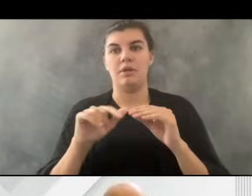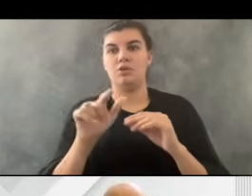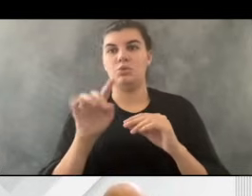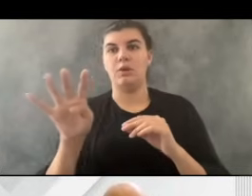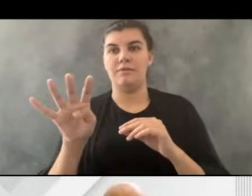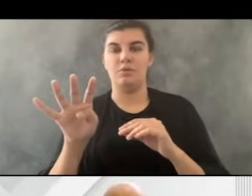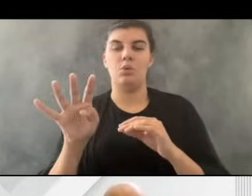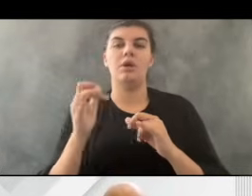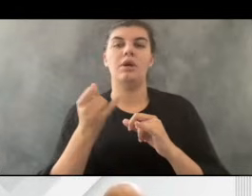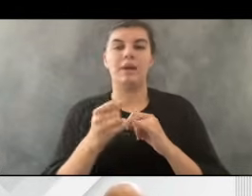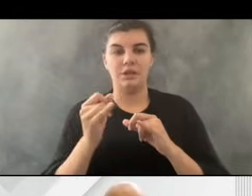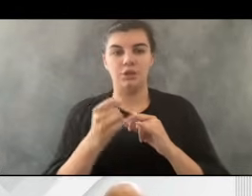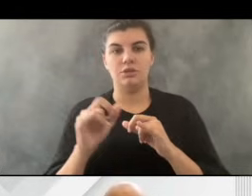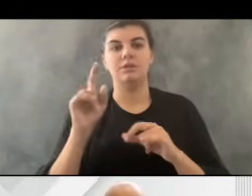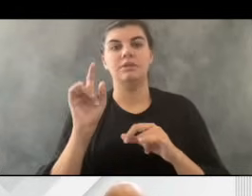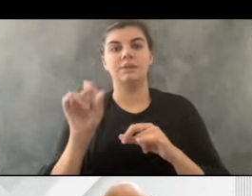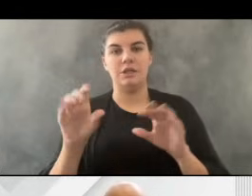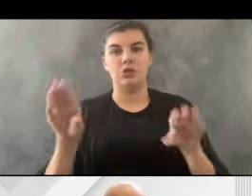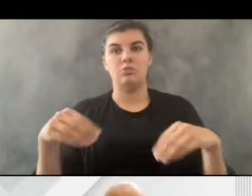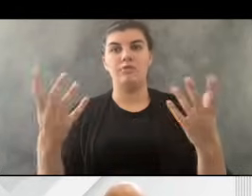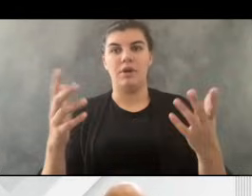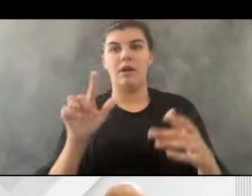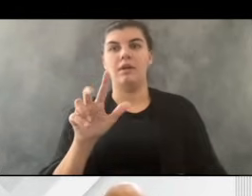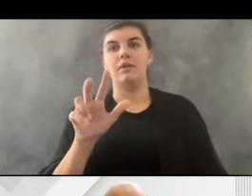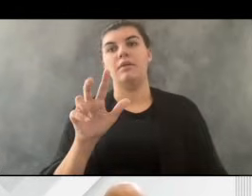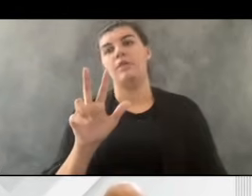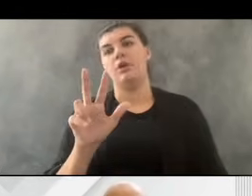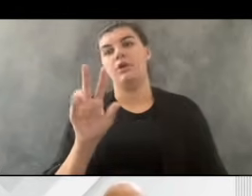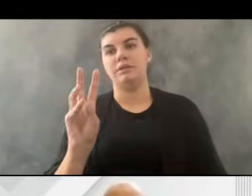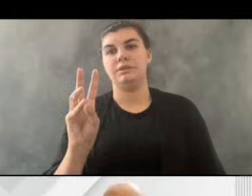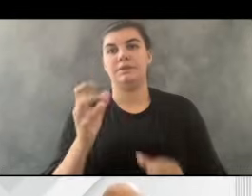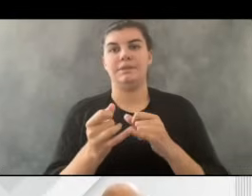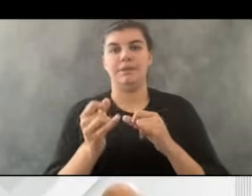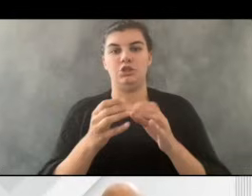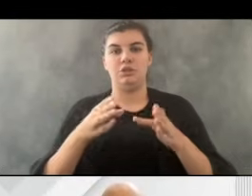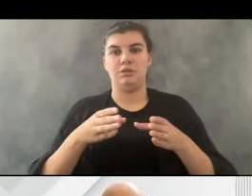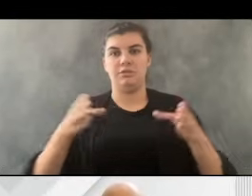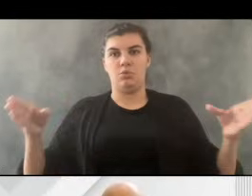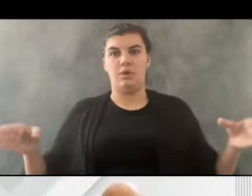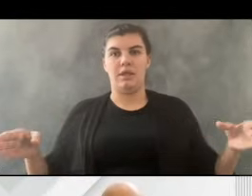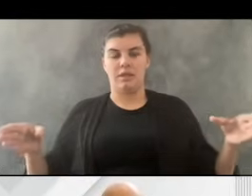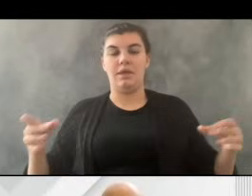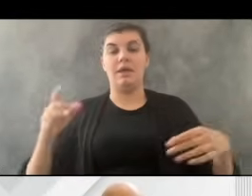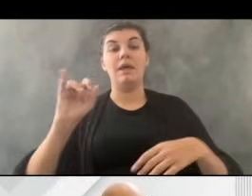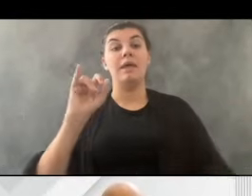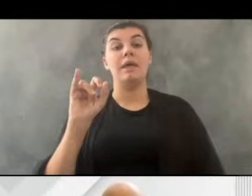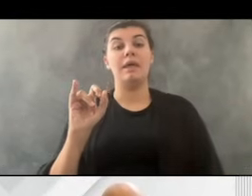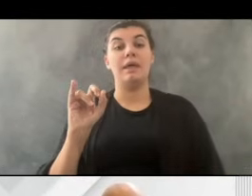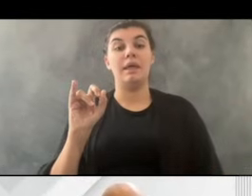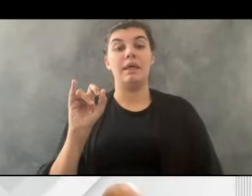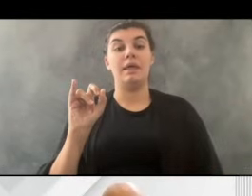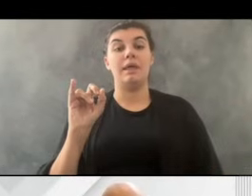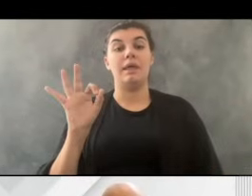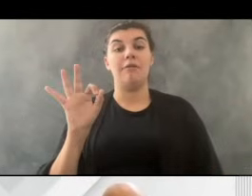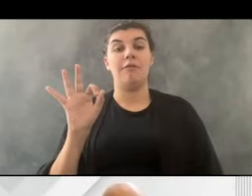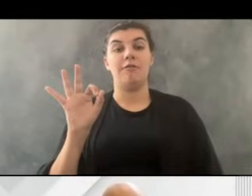provide 36 inches of width instead of the 30 inch width. And if it's the parallel approach,